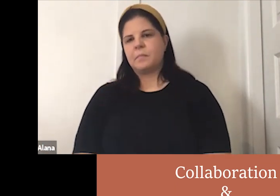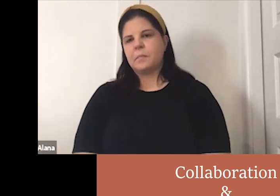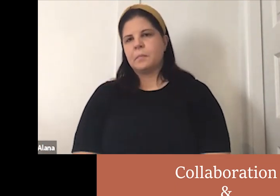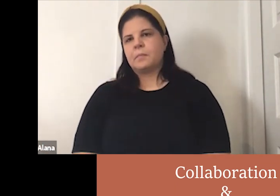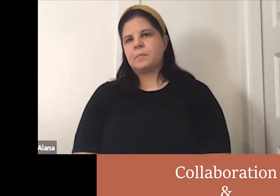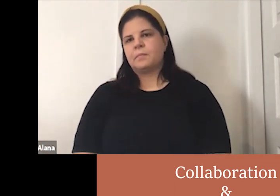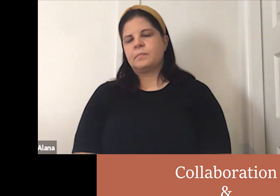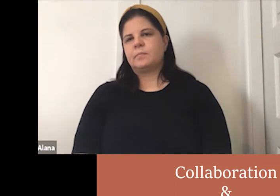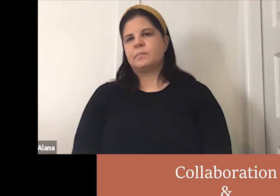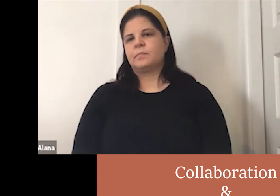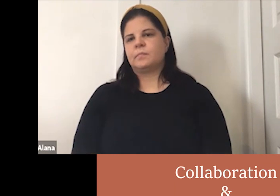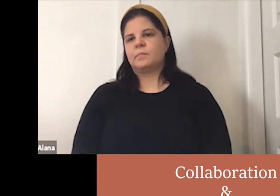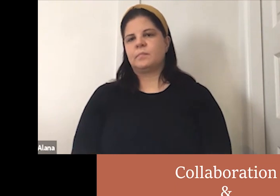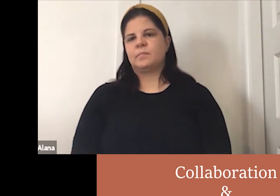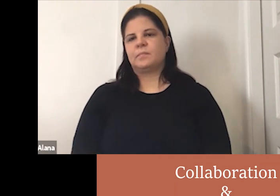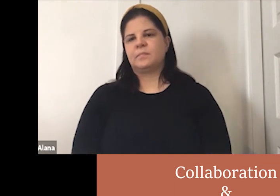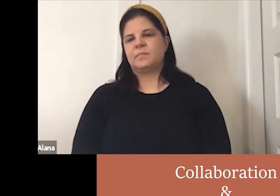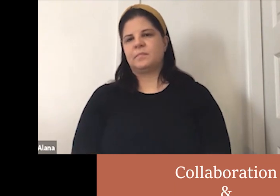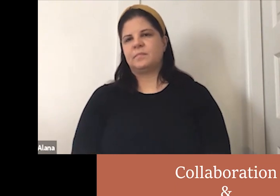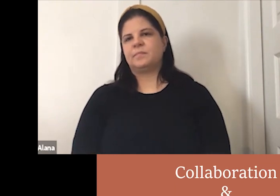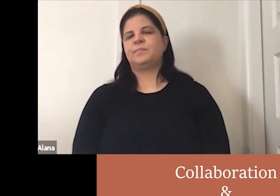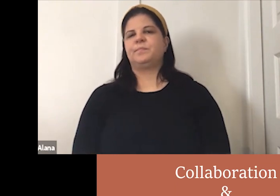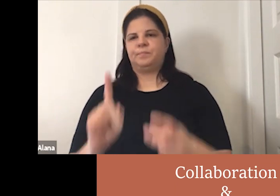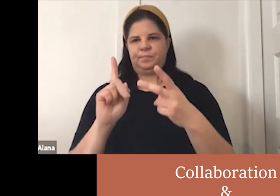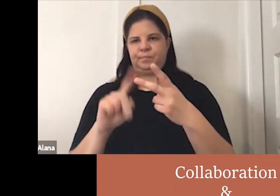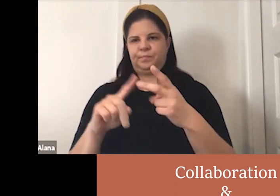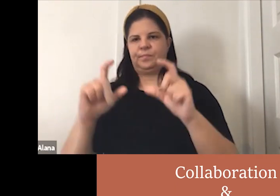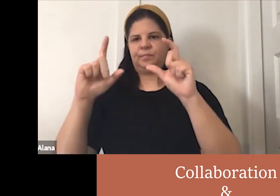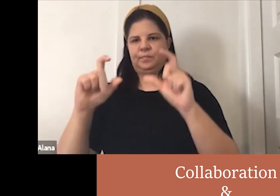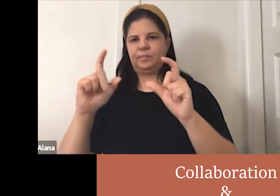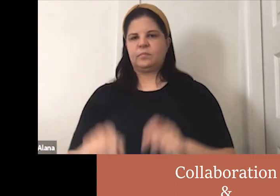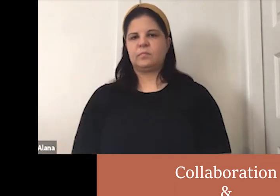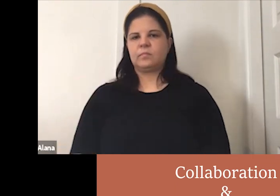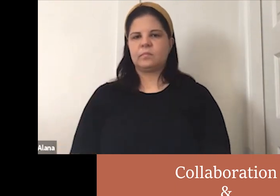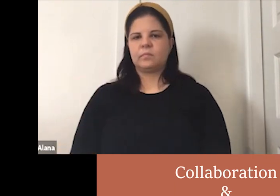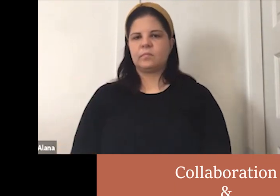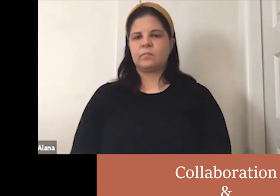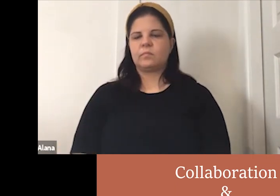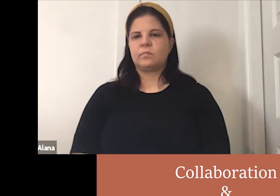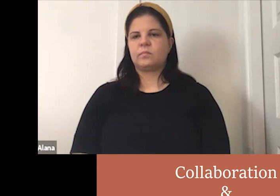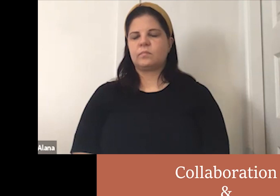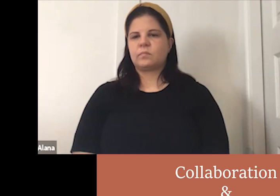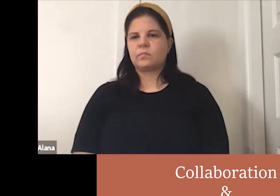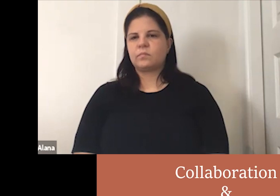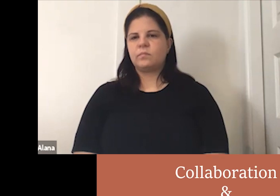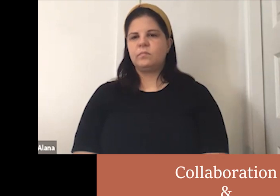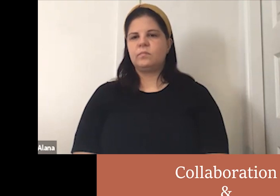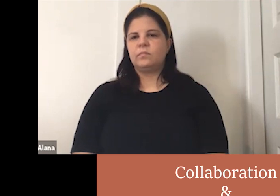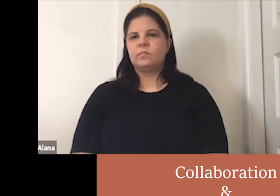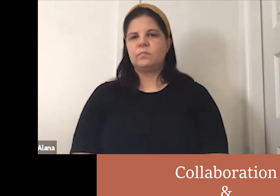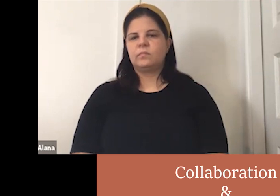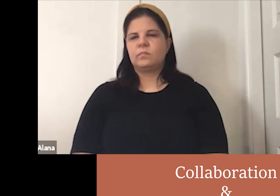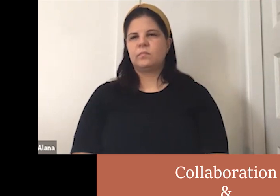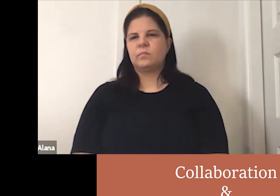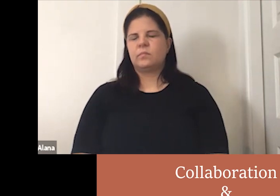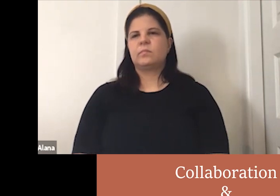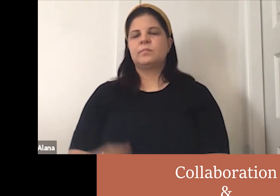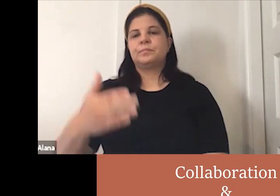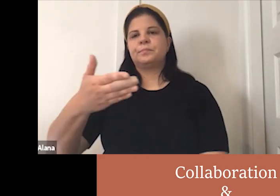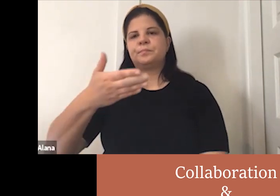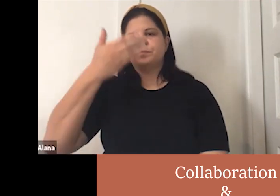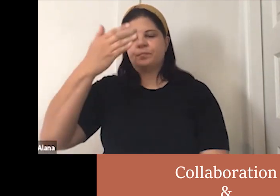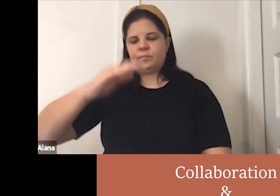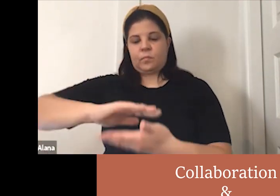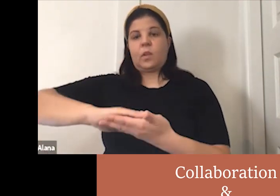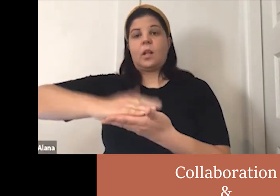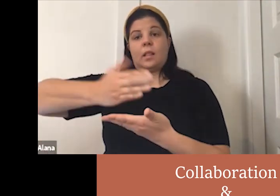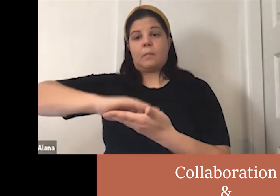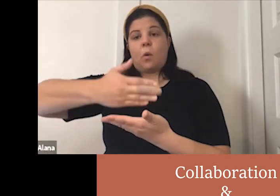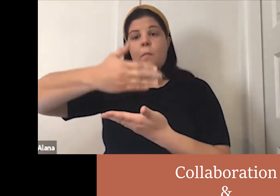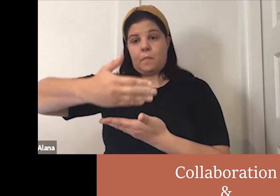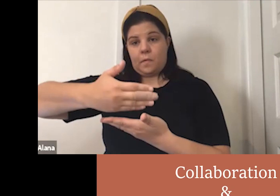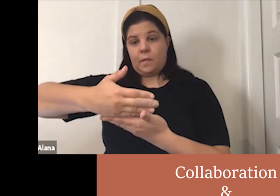And the second image that you see, that is there, is a close up of an open laptop at